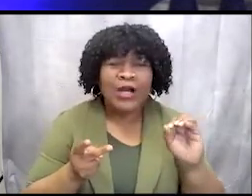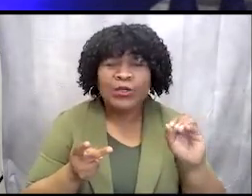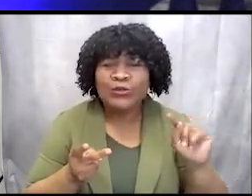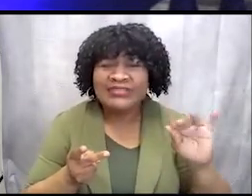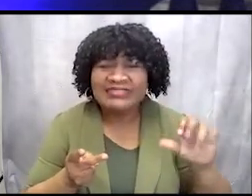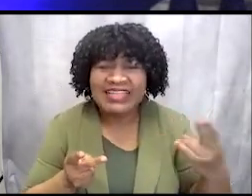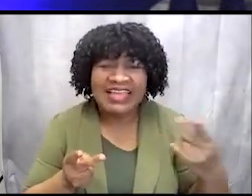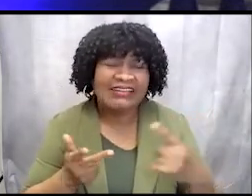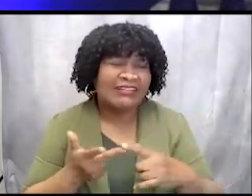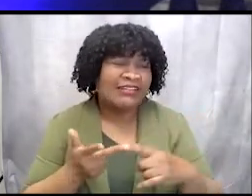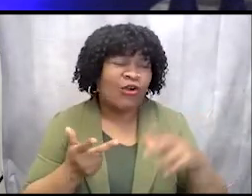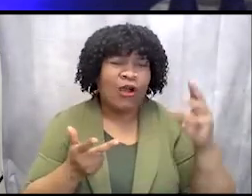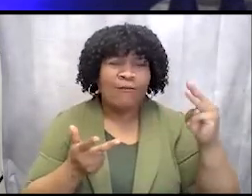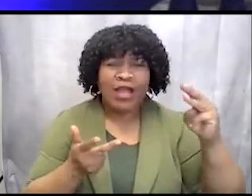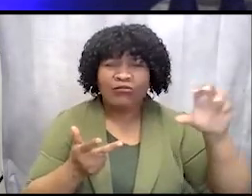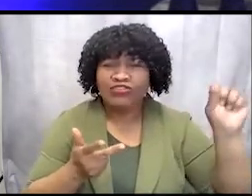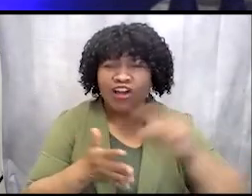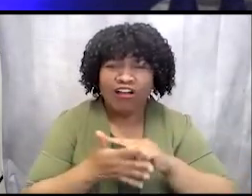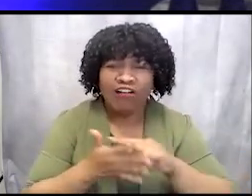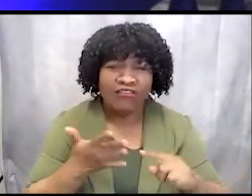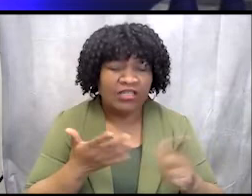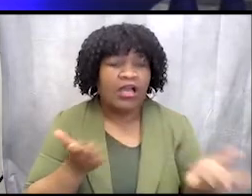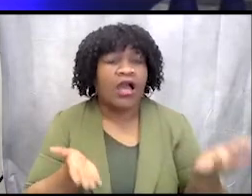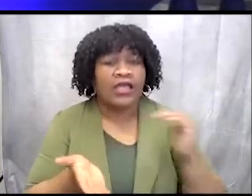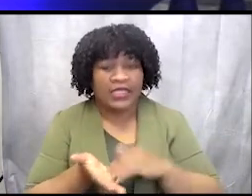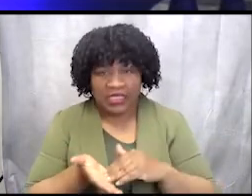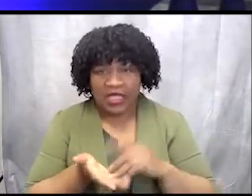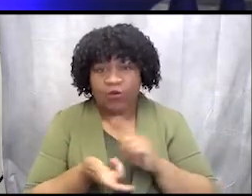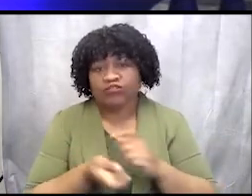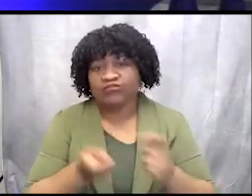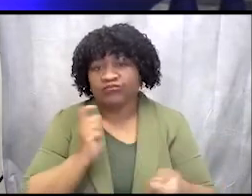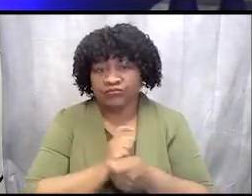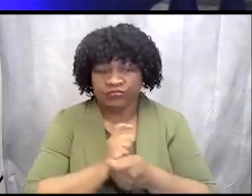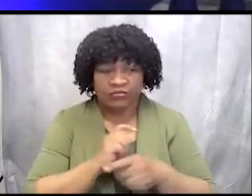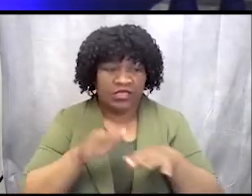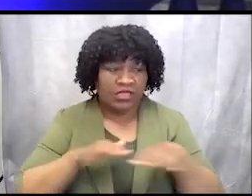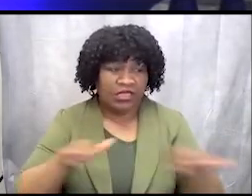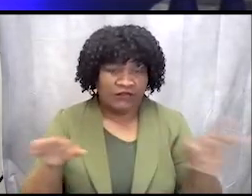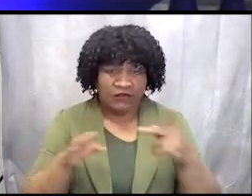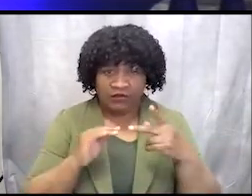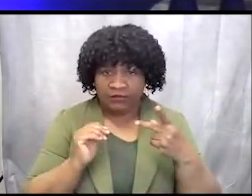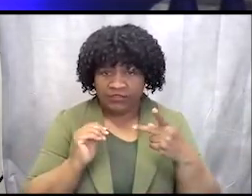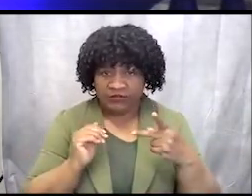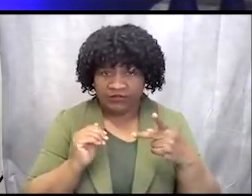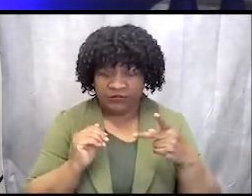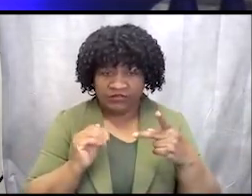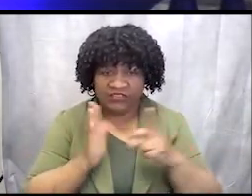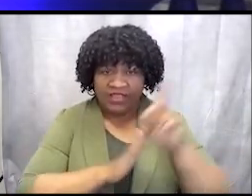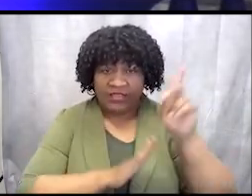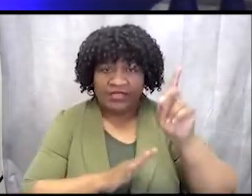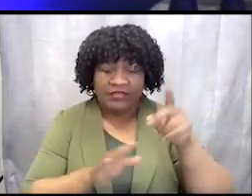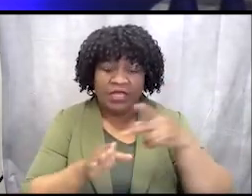So I intentionally also work to re-engineer a level of professional development for our teachers,